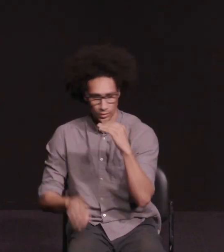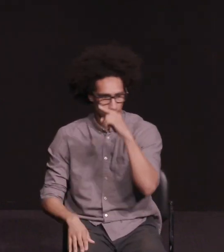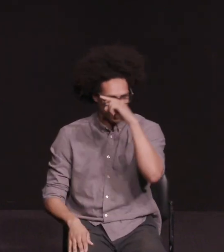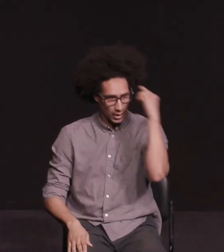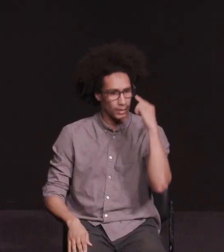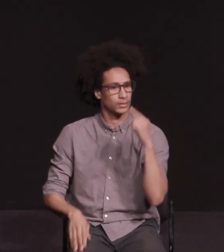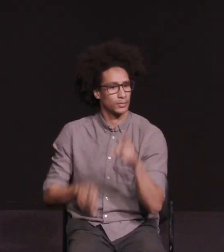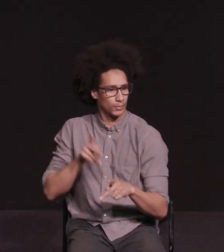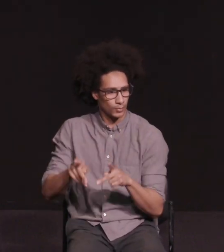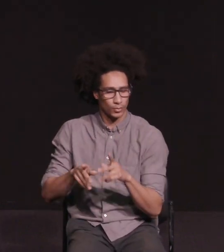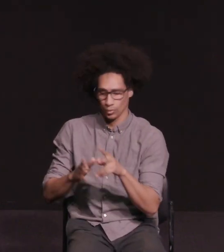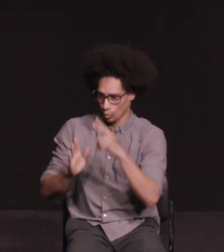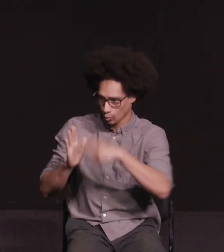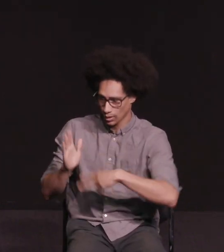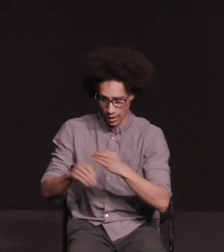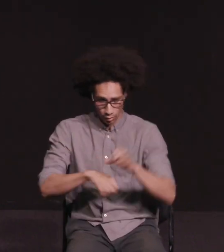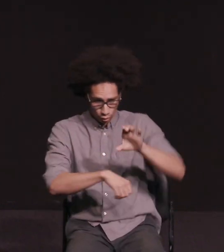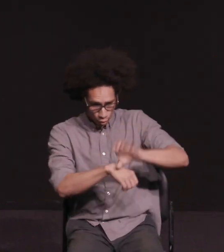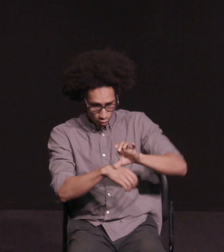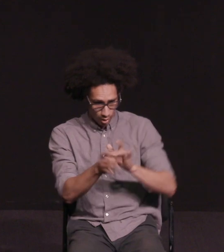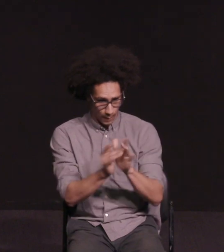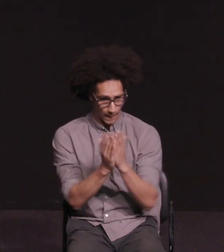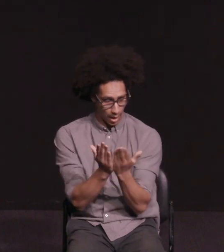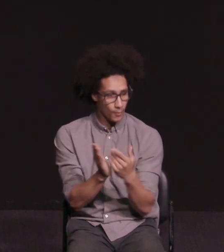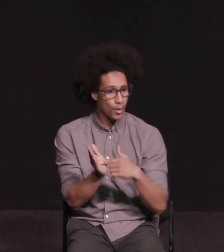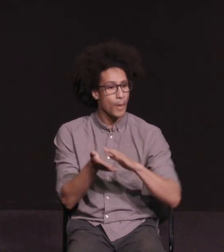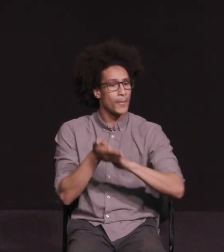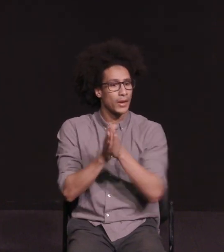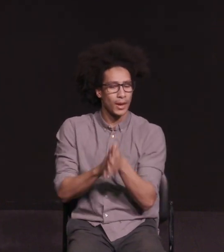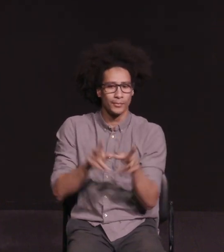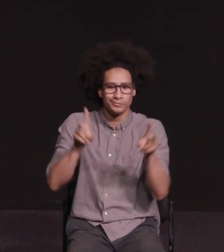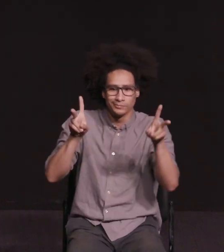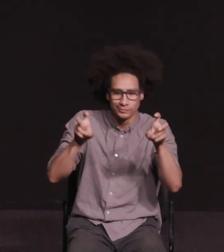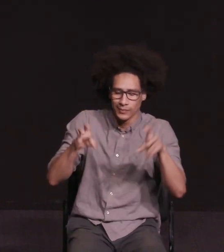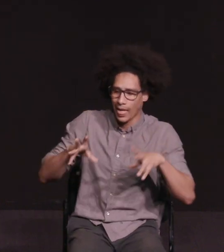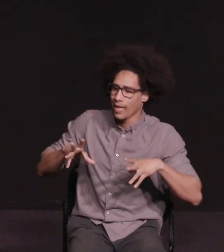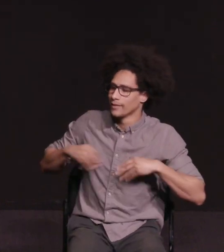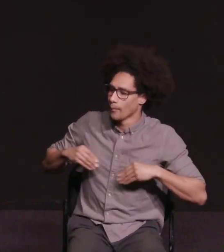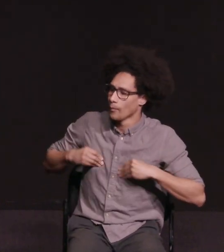Bible became "acceptable" platforms in many regions in